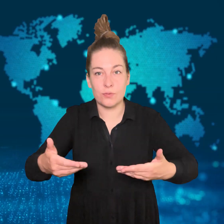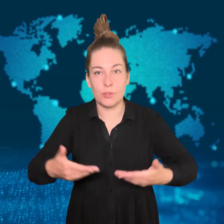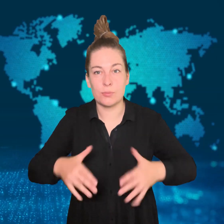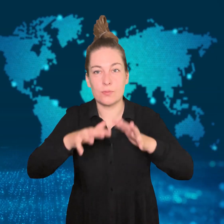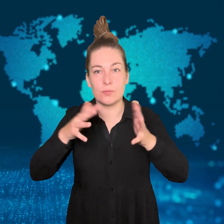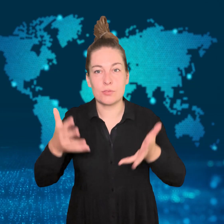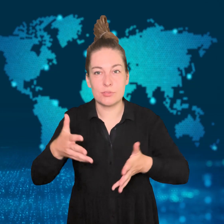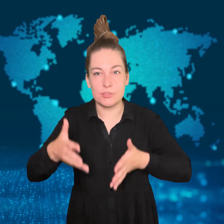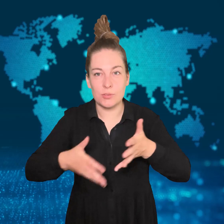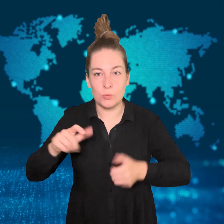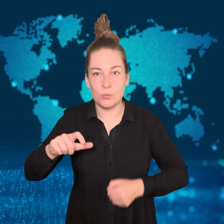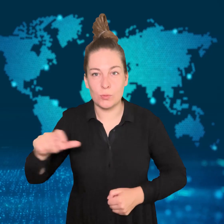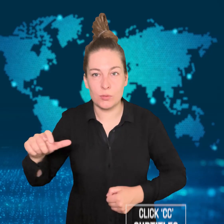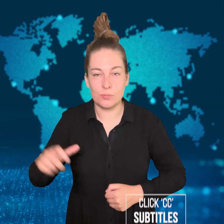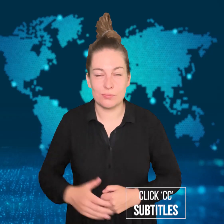Welcome to WorldSign Week!